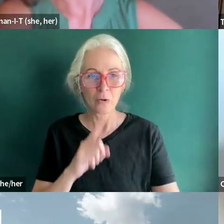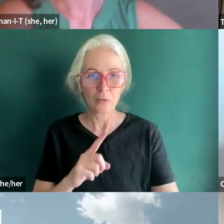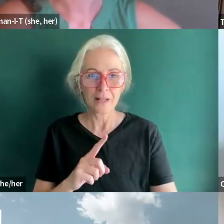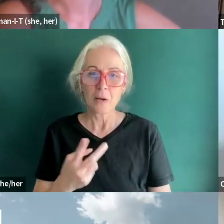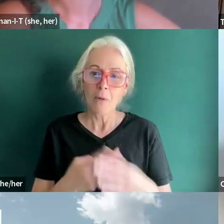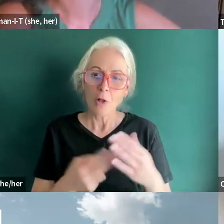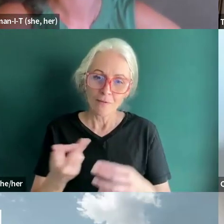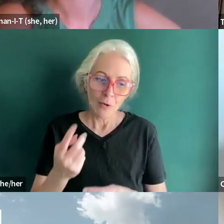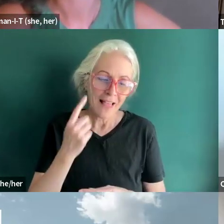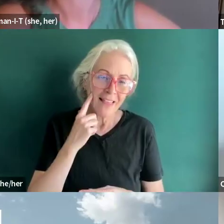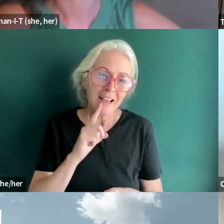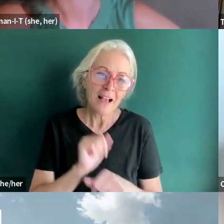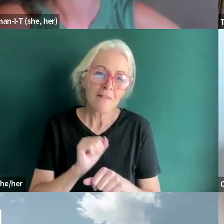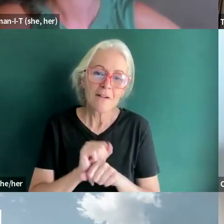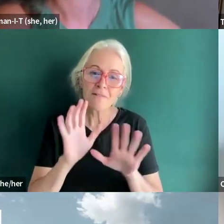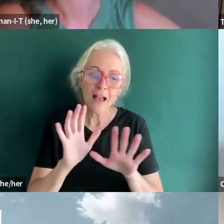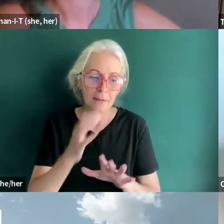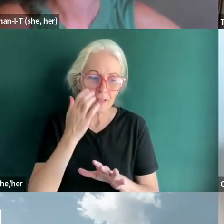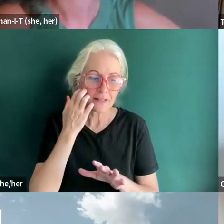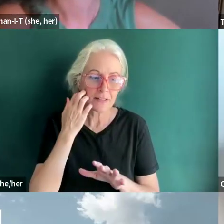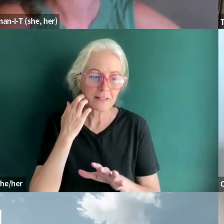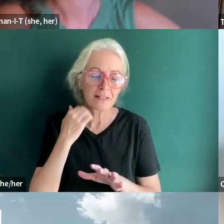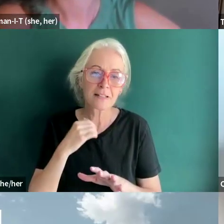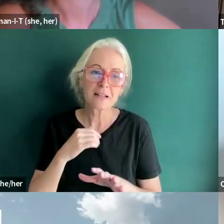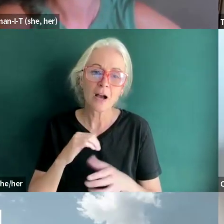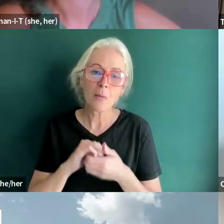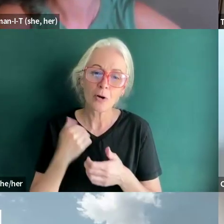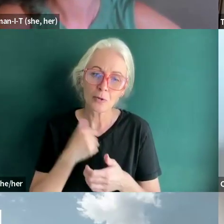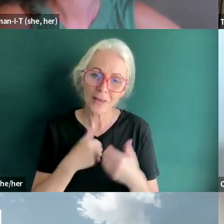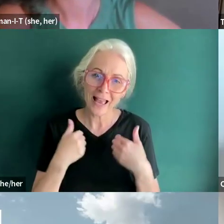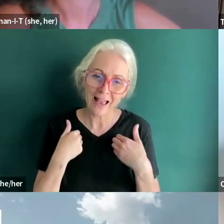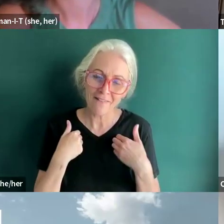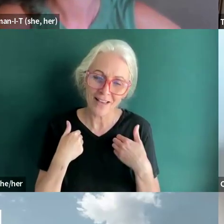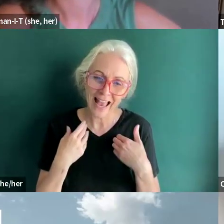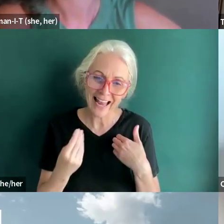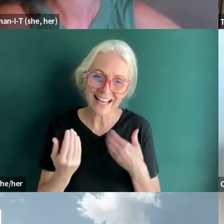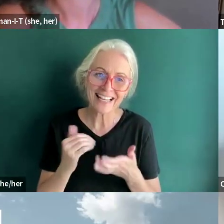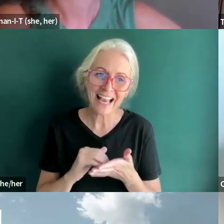I think it's absolutely fabulous partnerships that we have, and again, one of the focuses